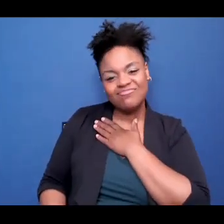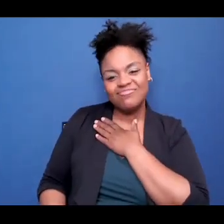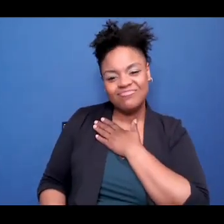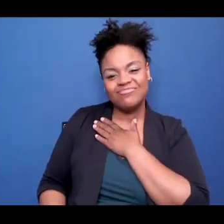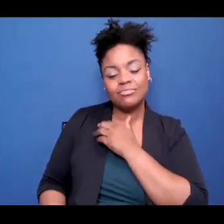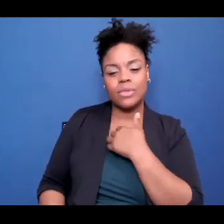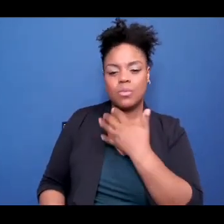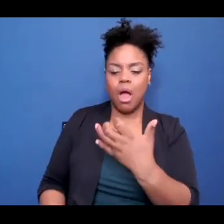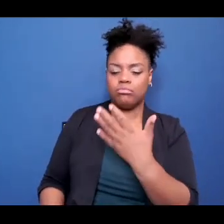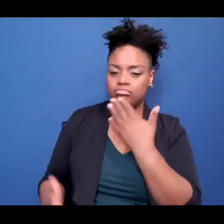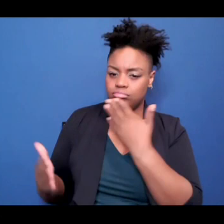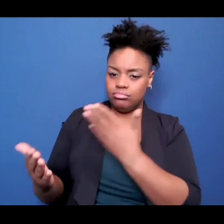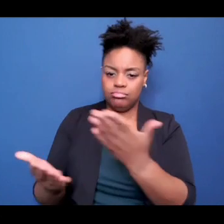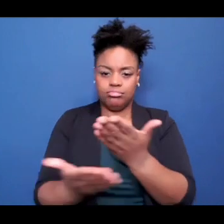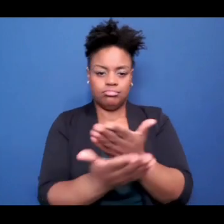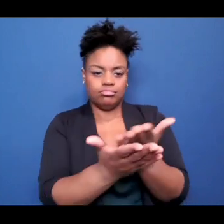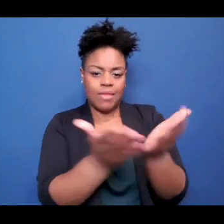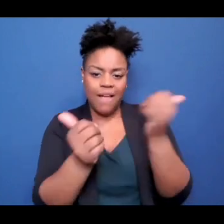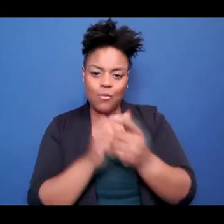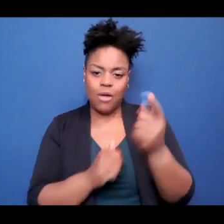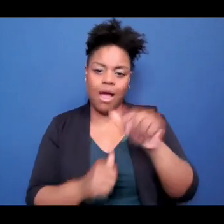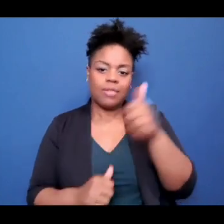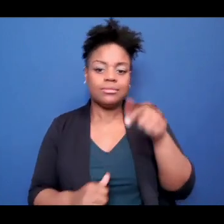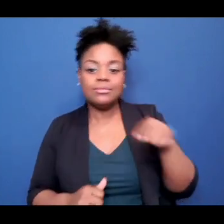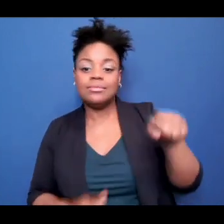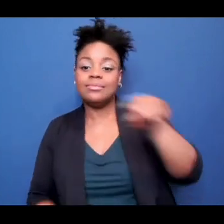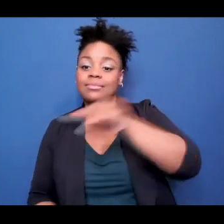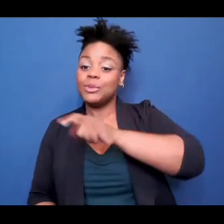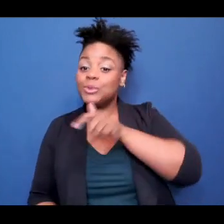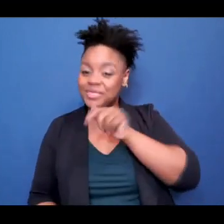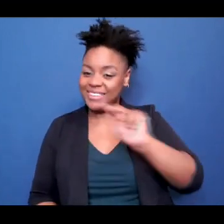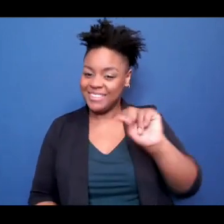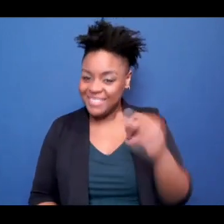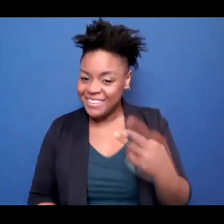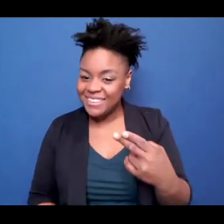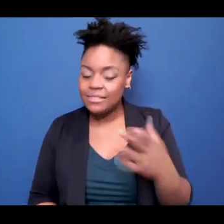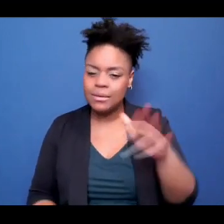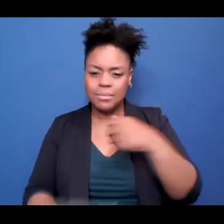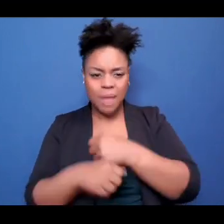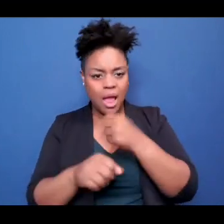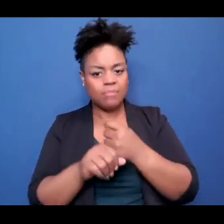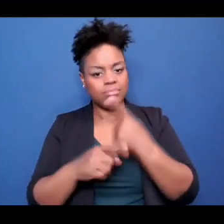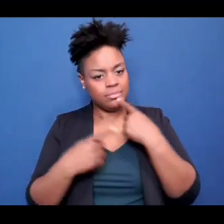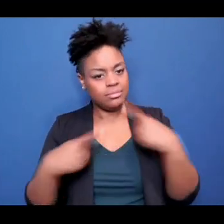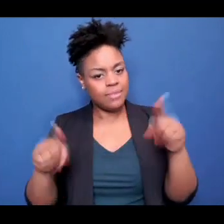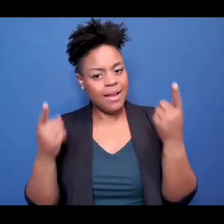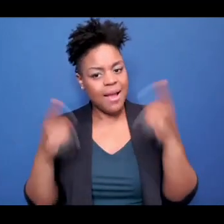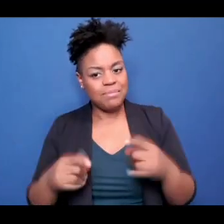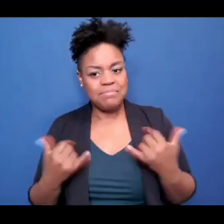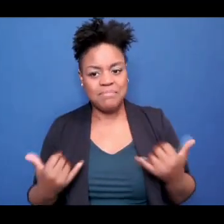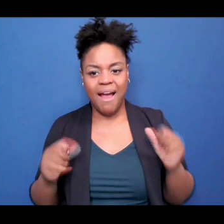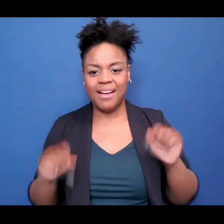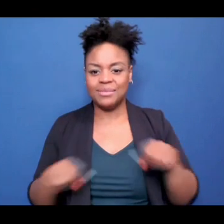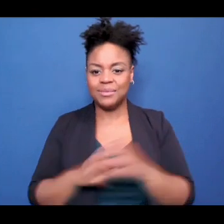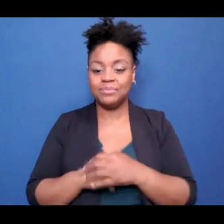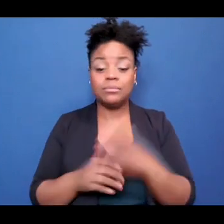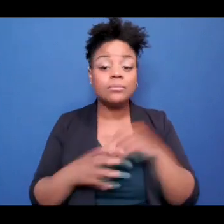INTRODUCTION. IT'S GREAT TO BE HERE AND I ALSO WANT TO THANK EVERYONE ELSE AT THE NIH THAT MADE THIS TALK